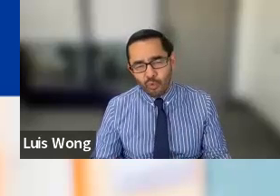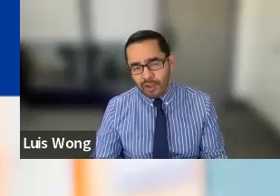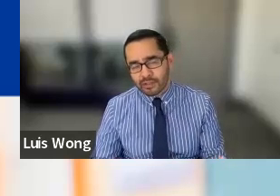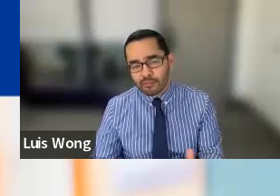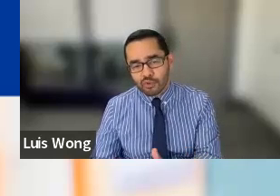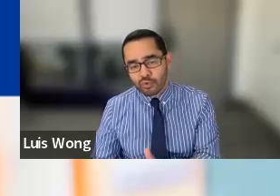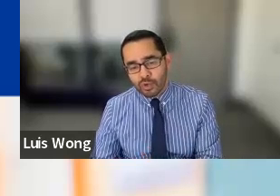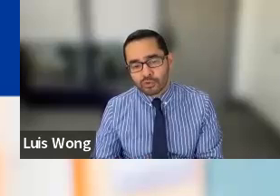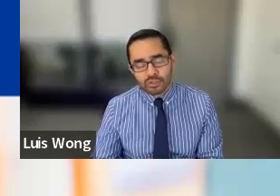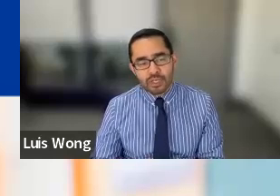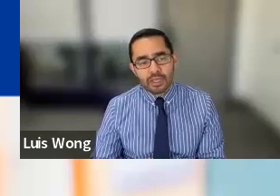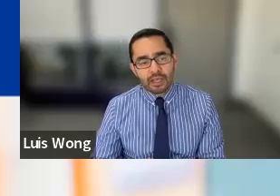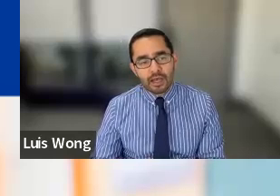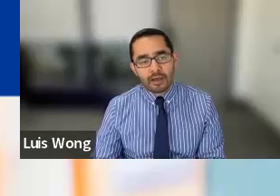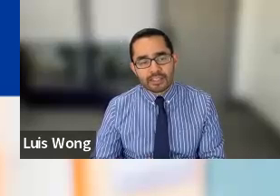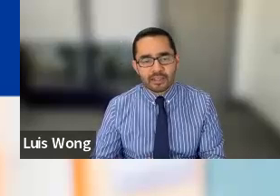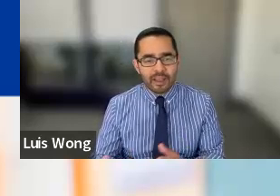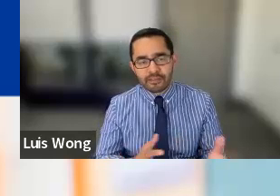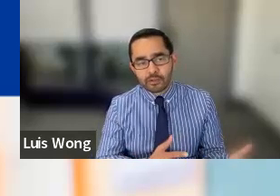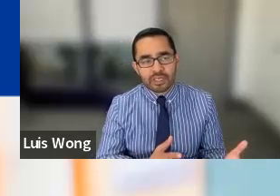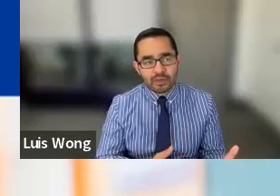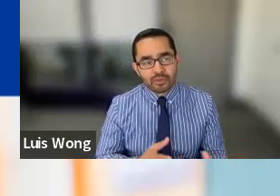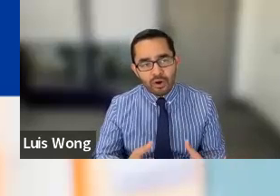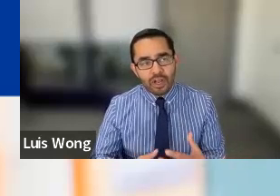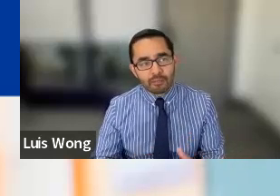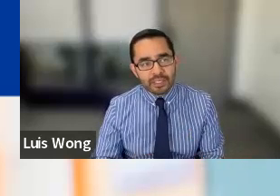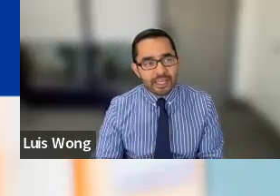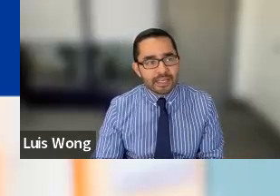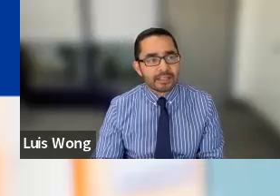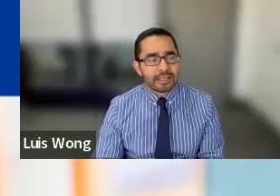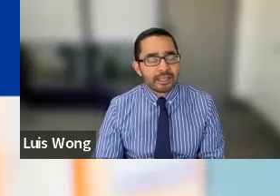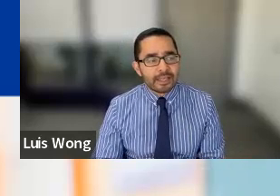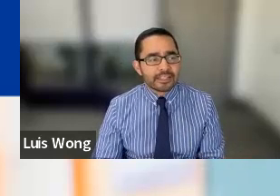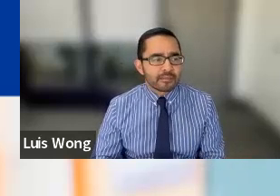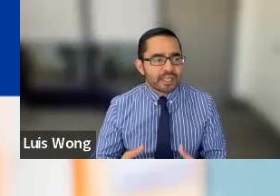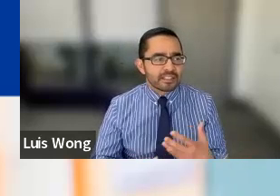walk them through those as some have alluded here. They are complicated, and in some cases